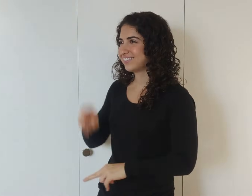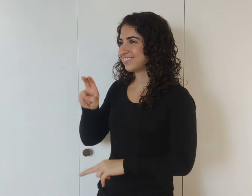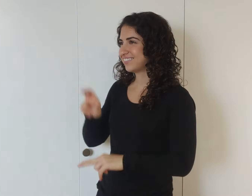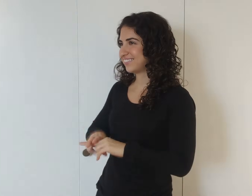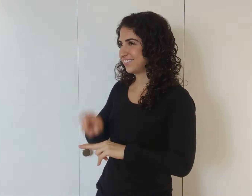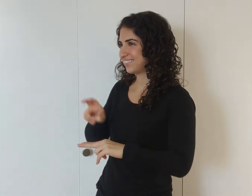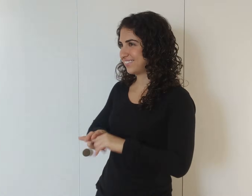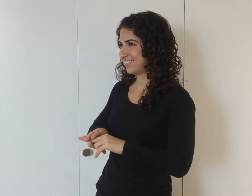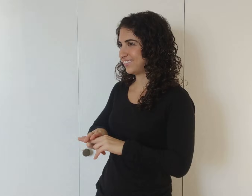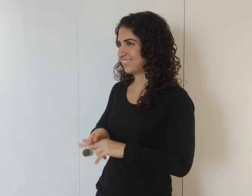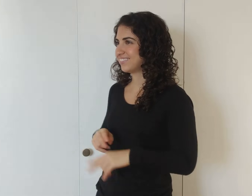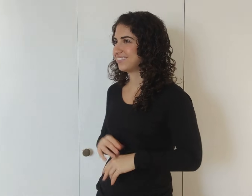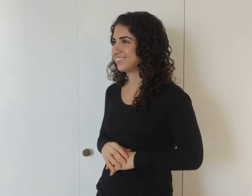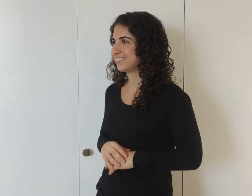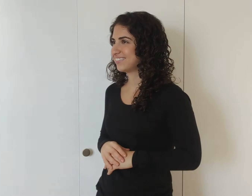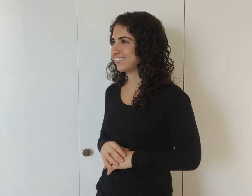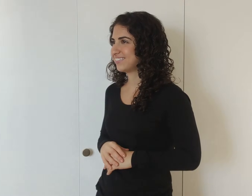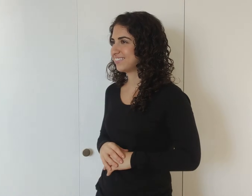CHAIR.